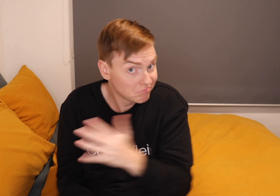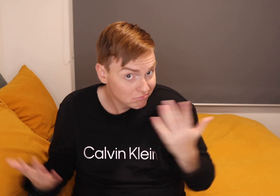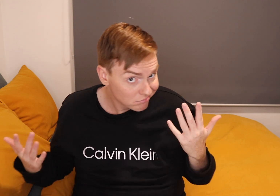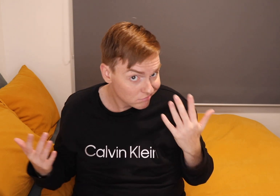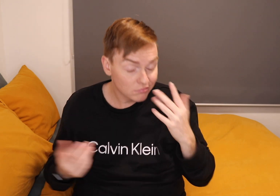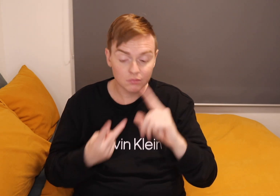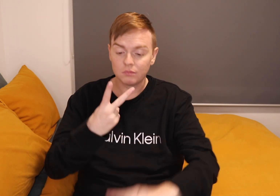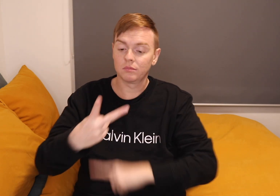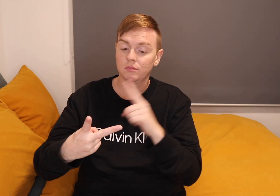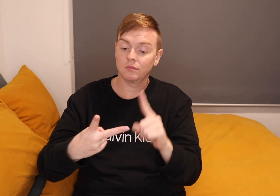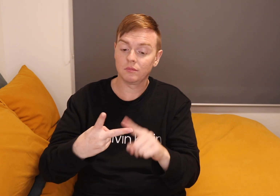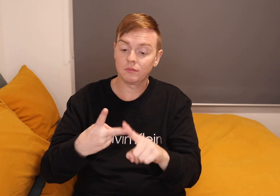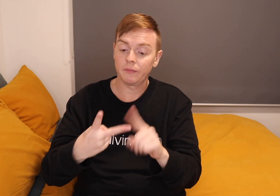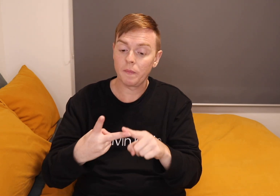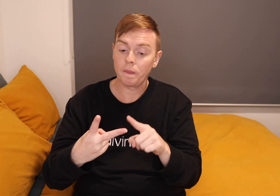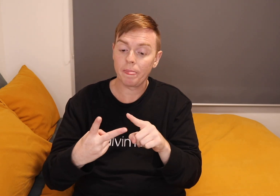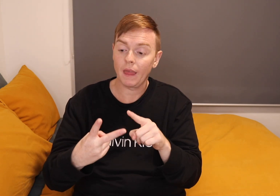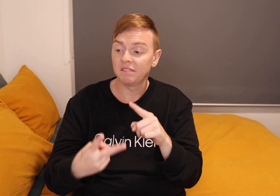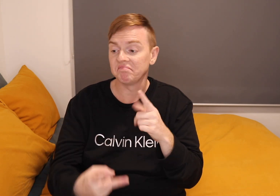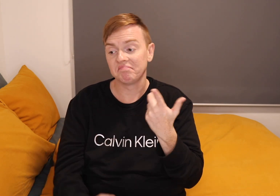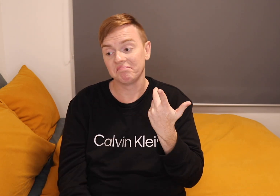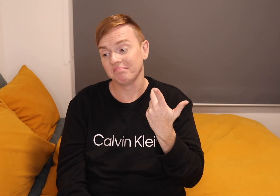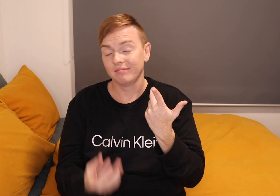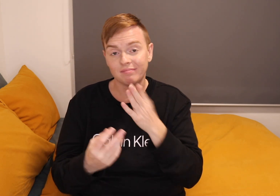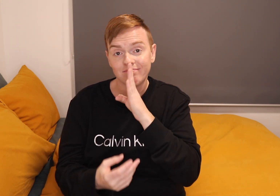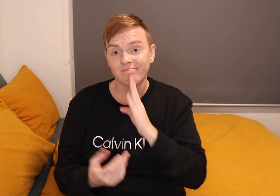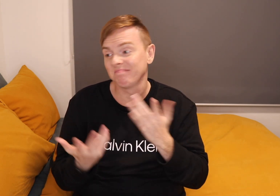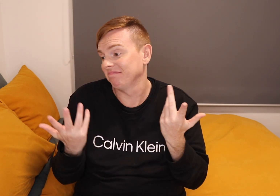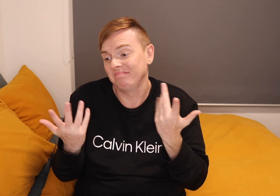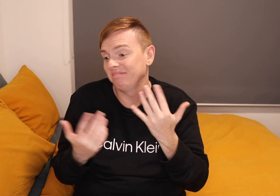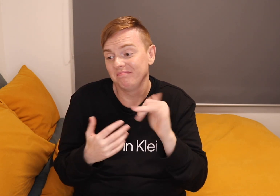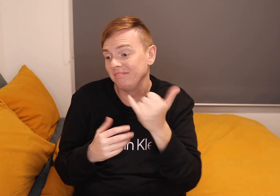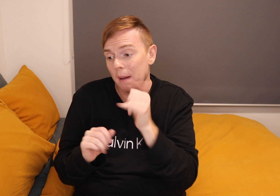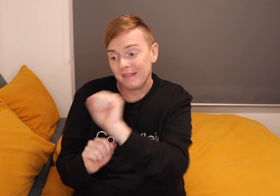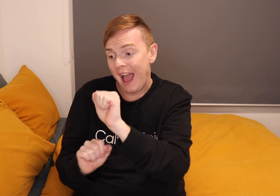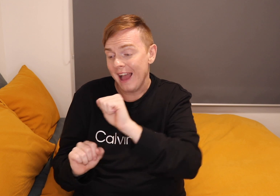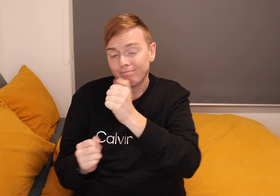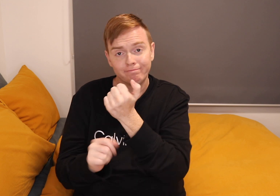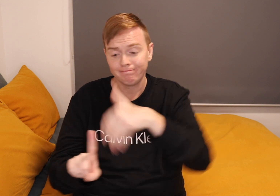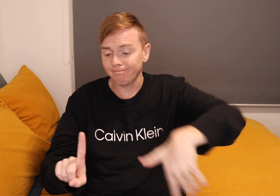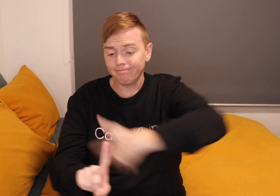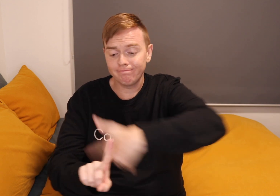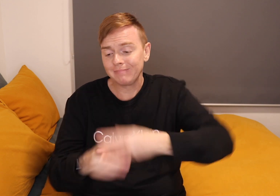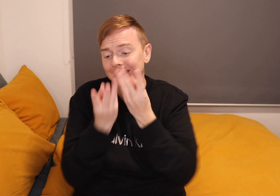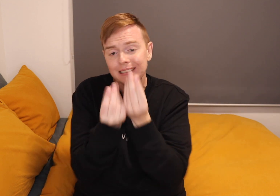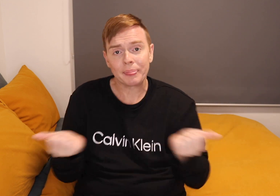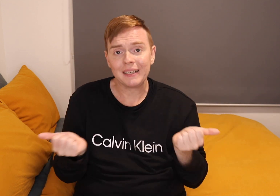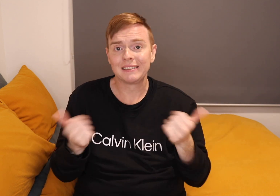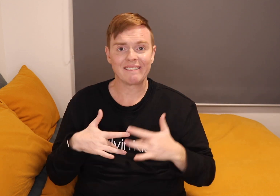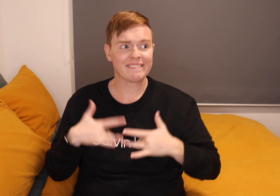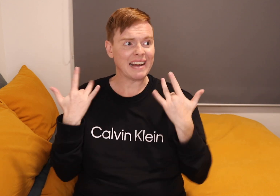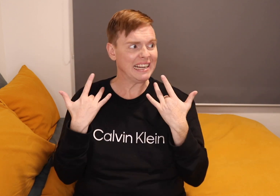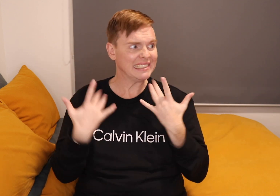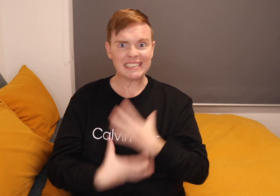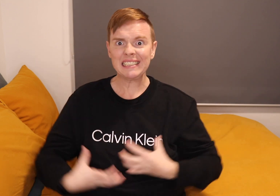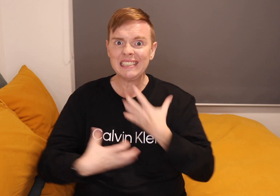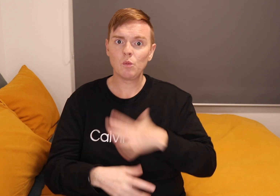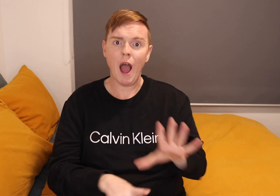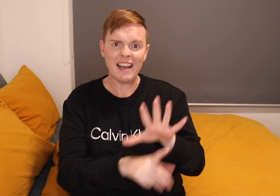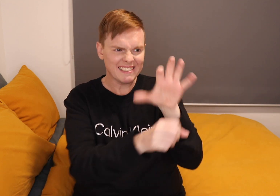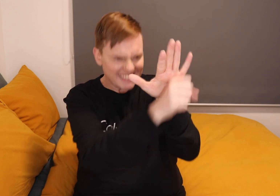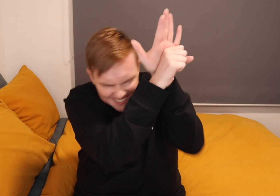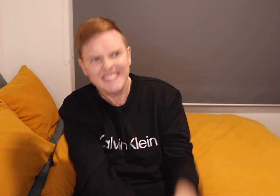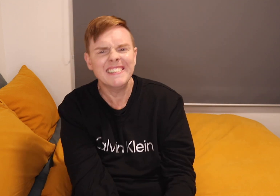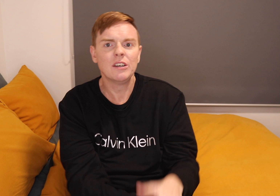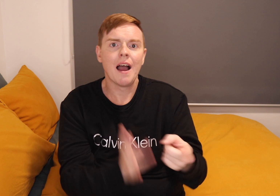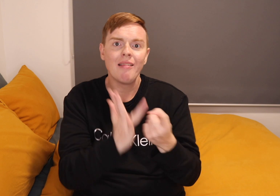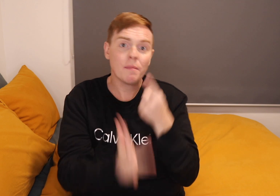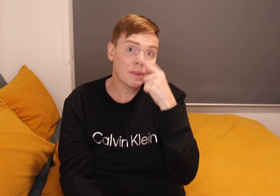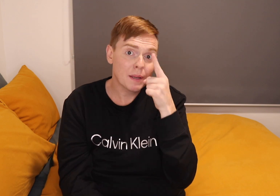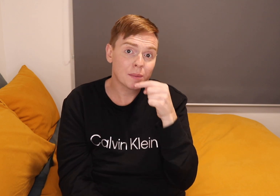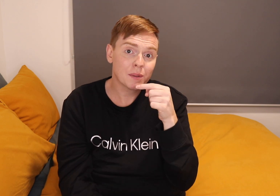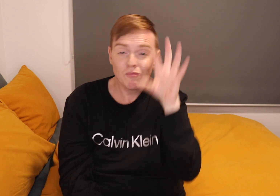Maybe they have something behind their doors that we don't know or aware of and they just want to put others down.